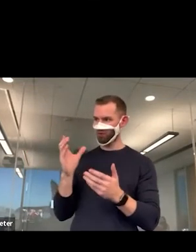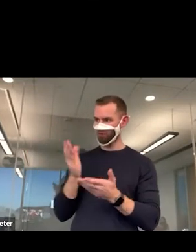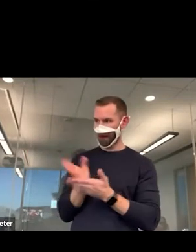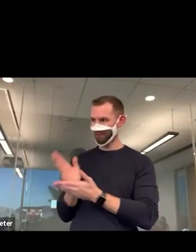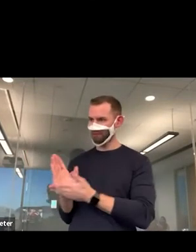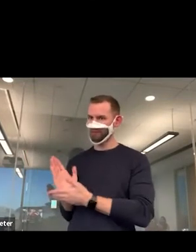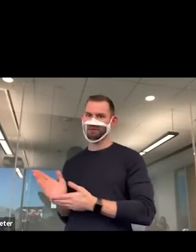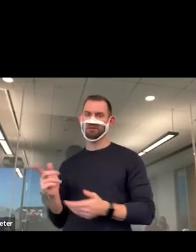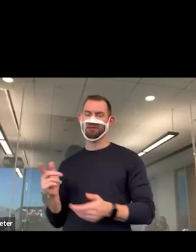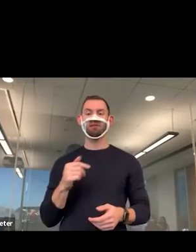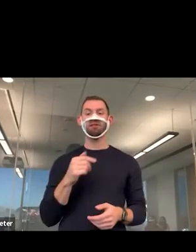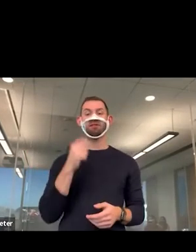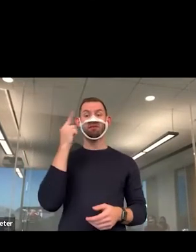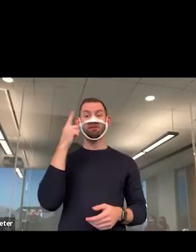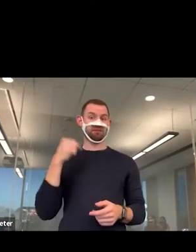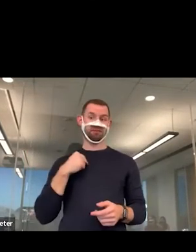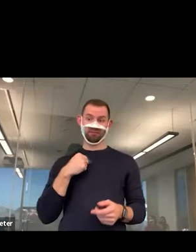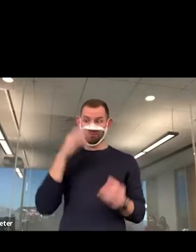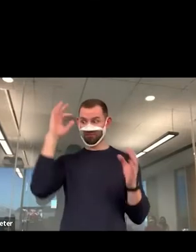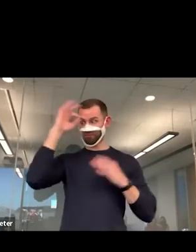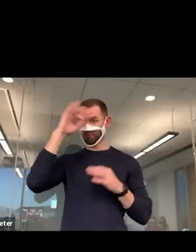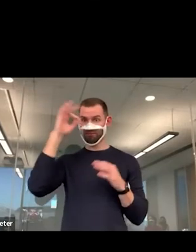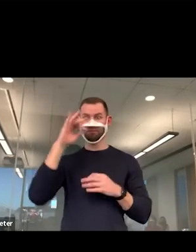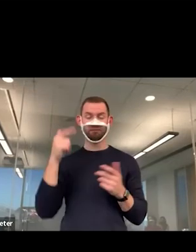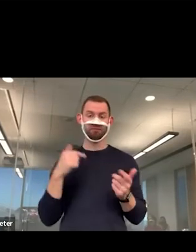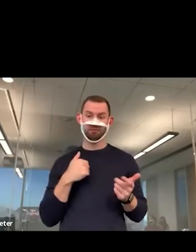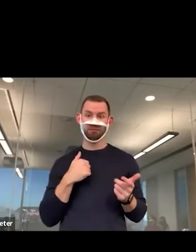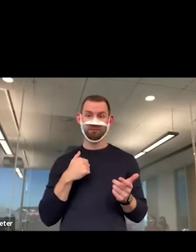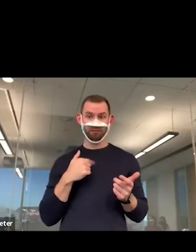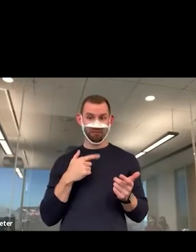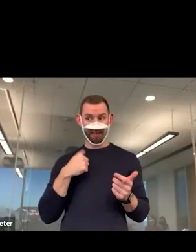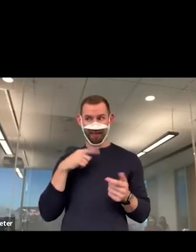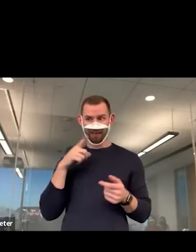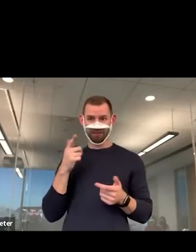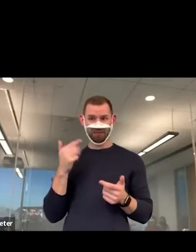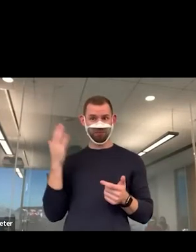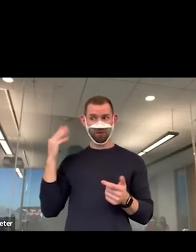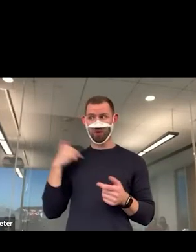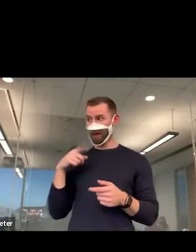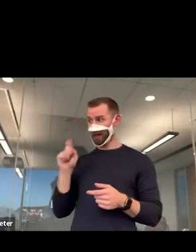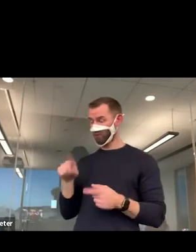because i certainly didn't and i had to get to law school before i found out they existed